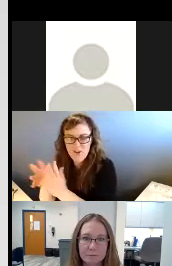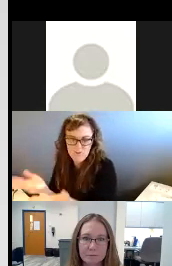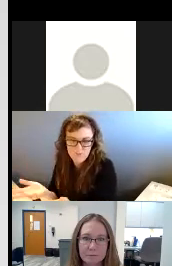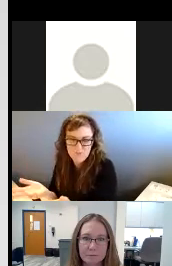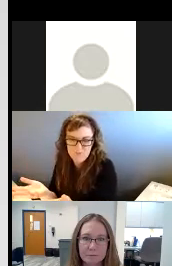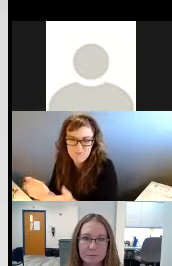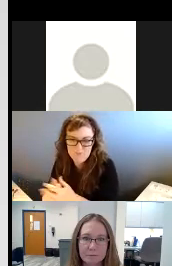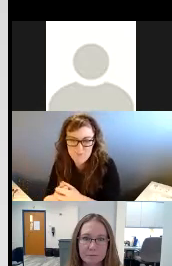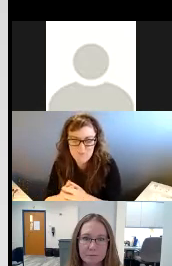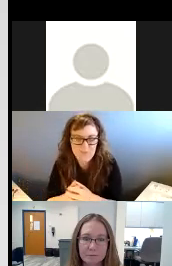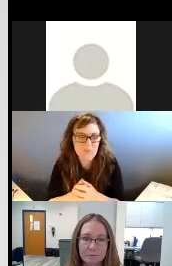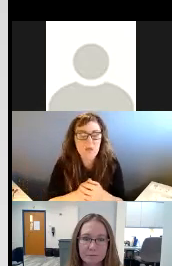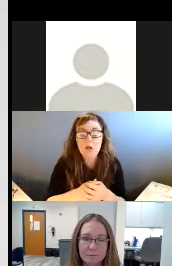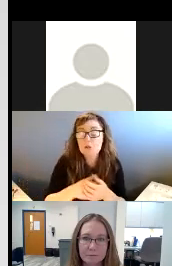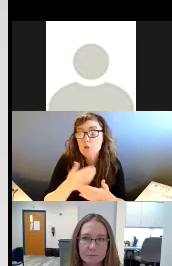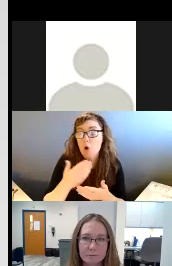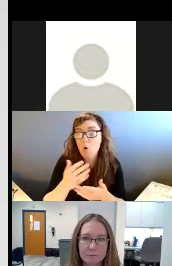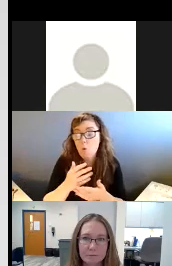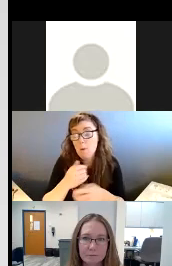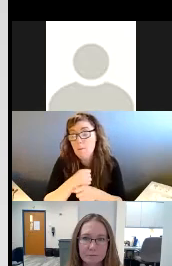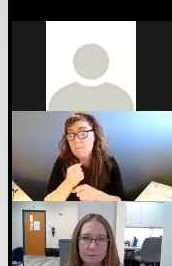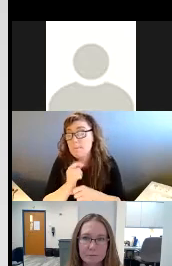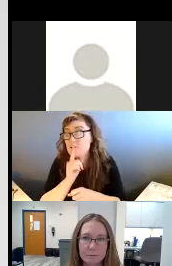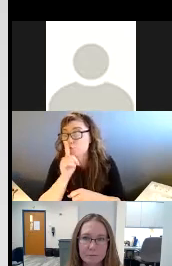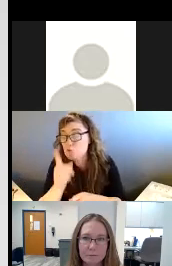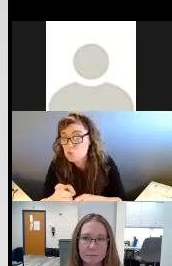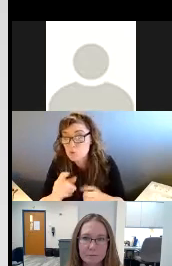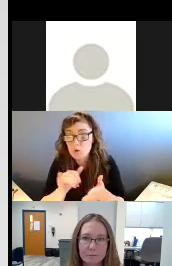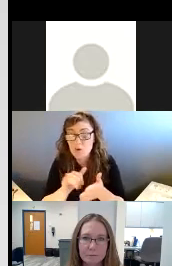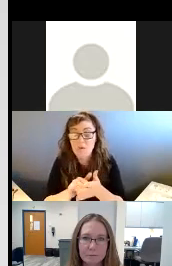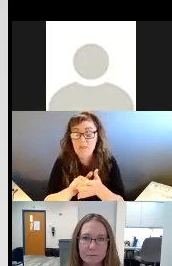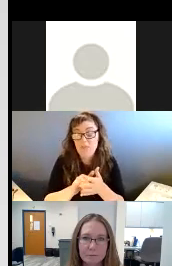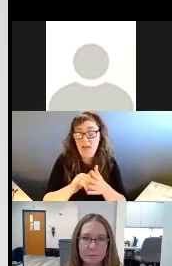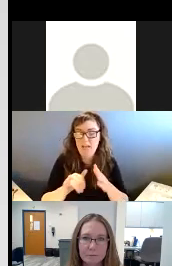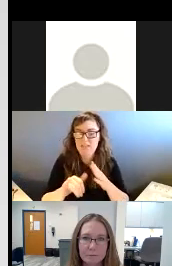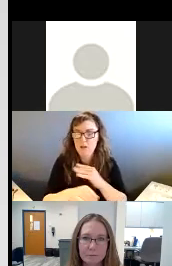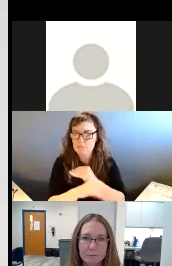RECORDING, BUT ALSO THAT THE RECORDING IS DONE IN A SECURE MANNER SO IT'S NOT RECORDING EXTERNALLY OR TO